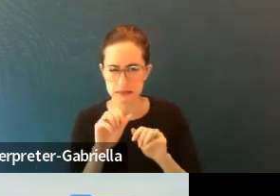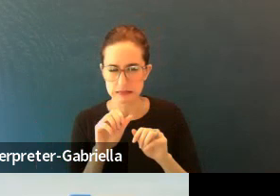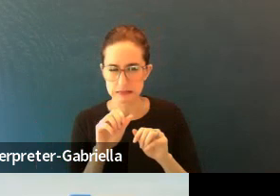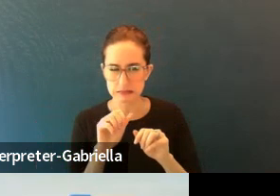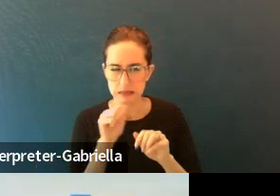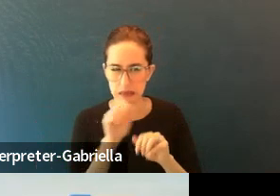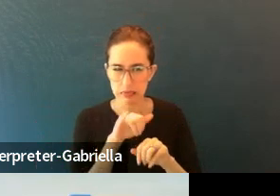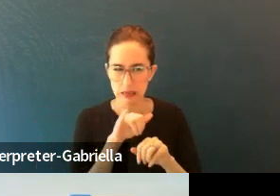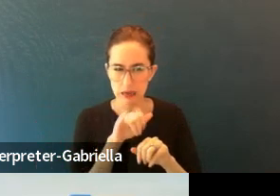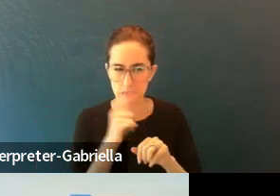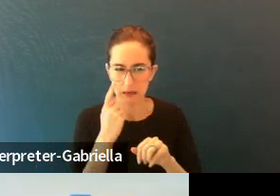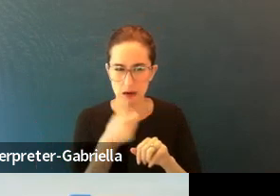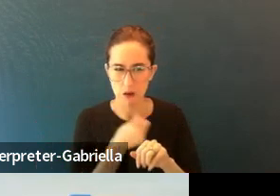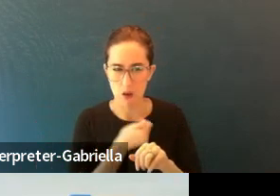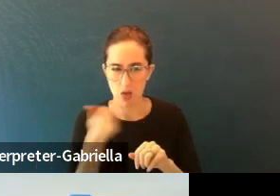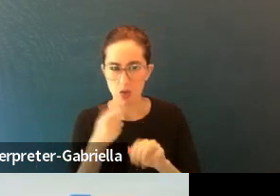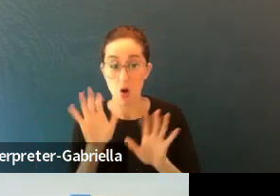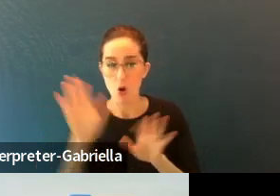yeah. The dashboard on the right